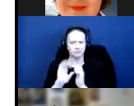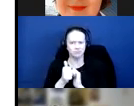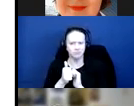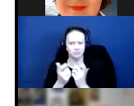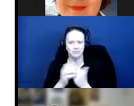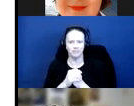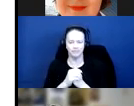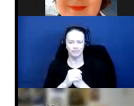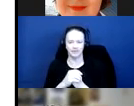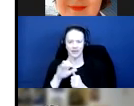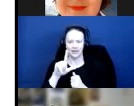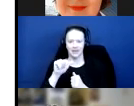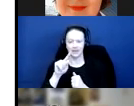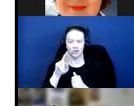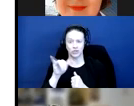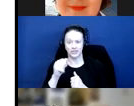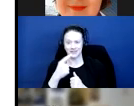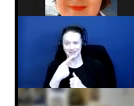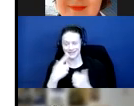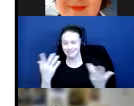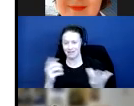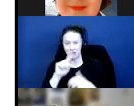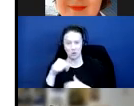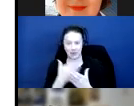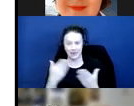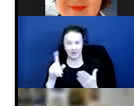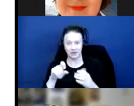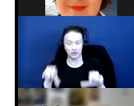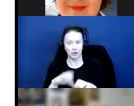The only thing you have to do this is the simple answer.